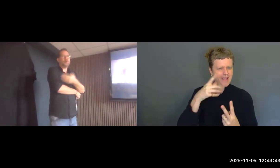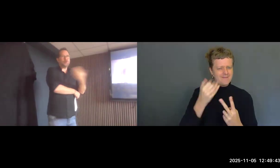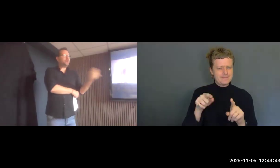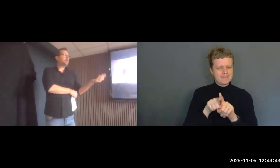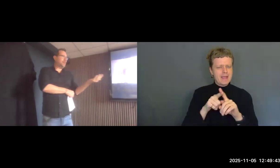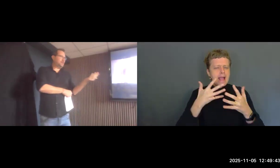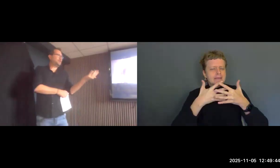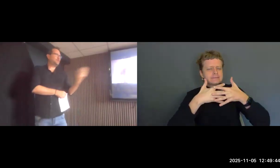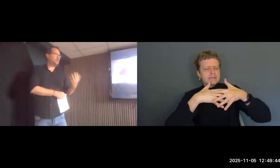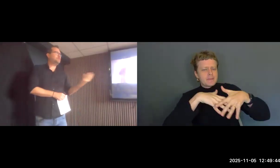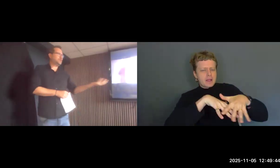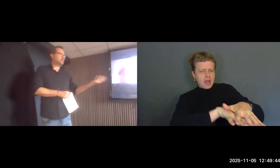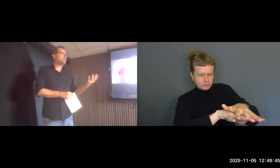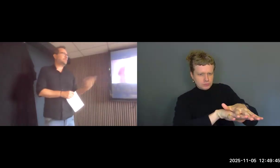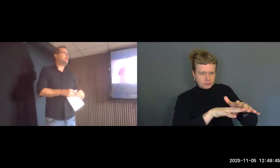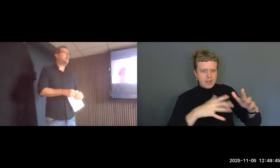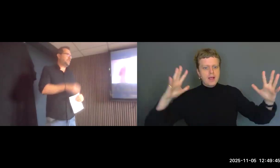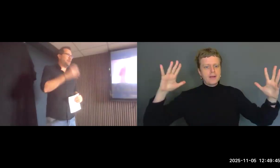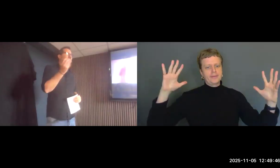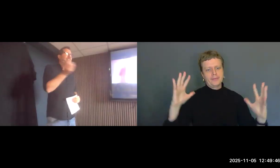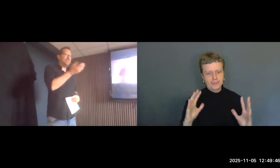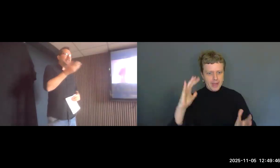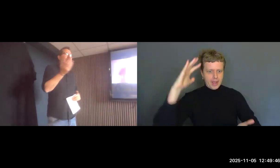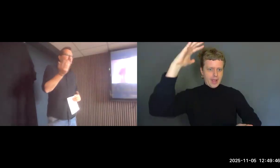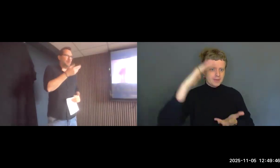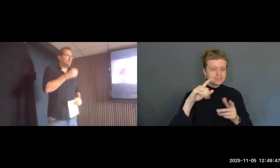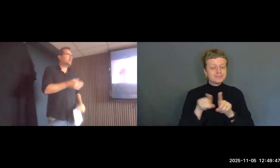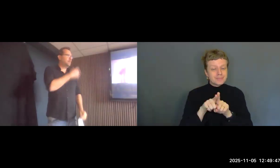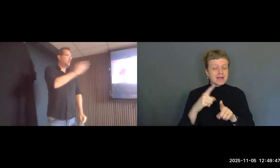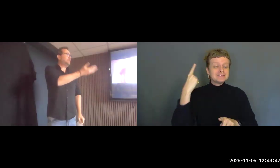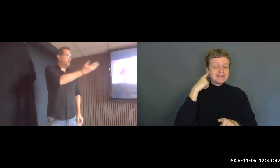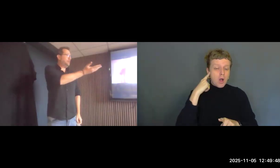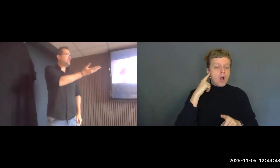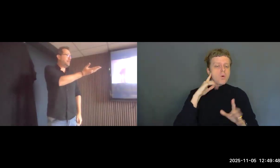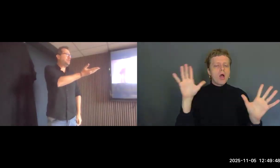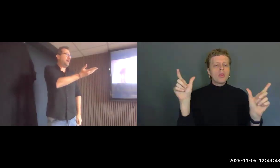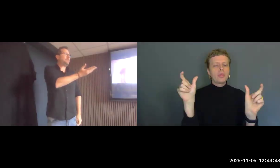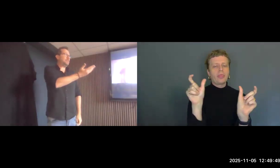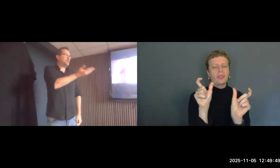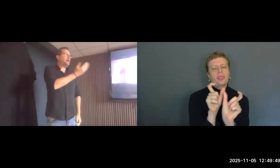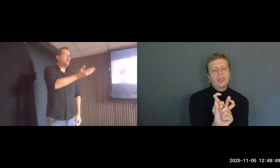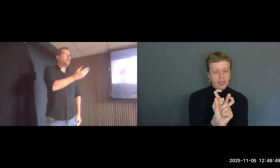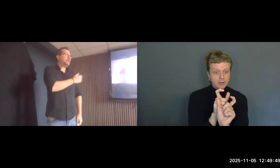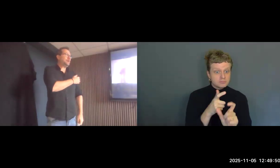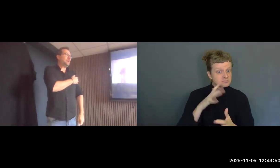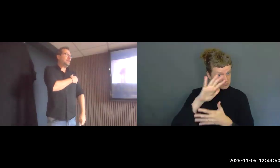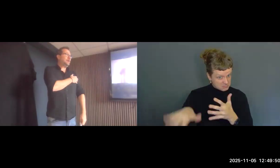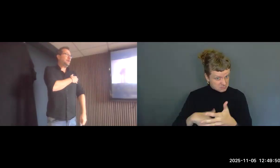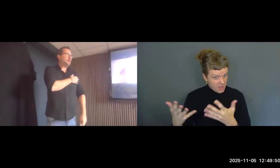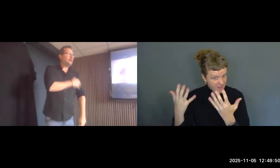in phonological change, also very much the same, and sounds assimilating to each other, but apparently with signs you do have that as well.